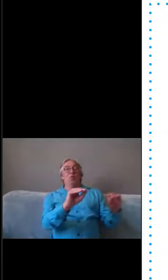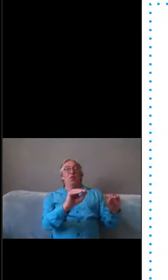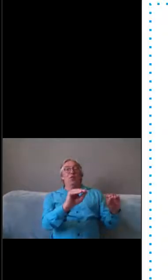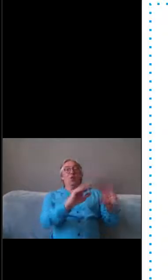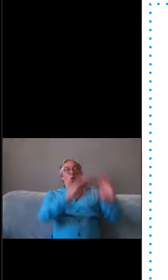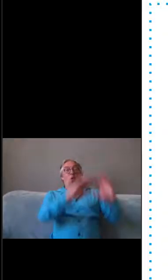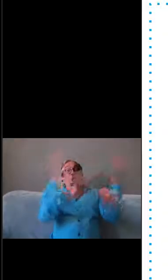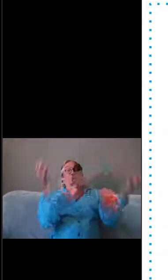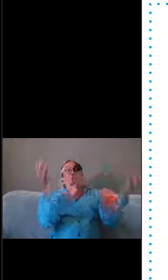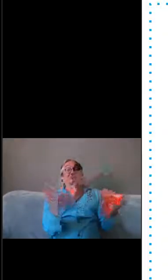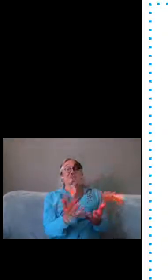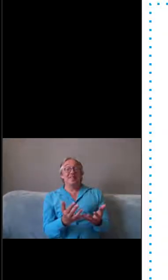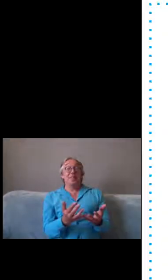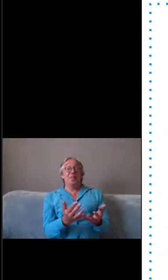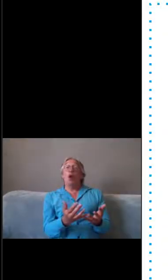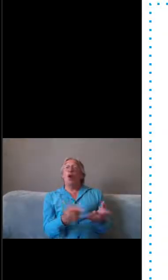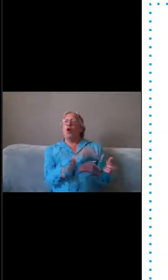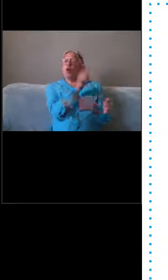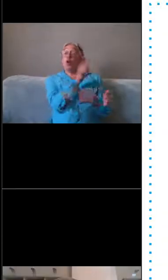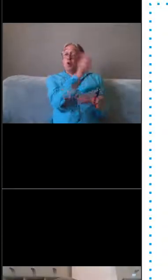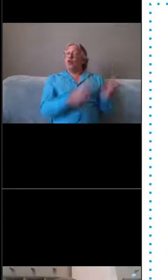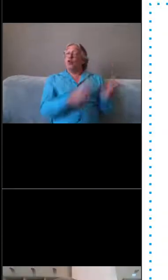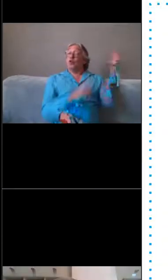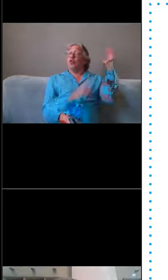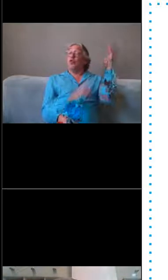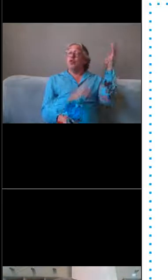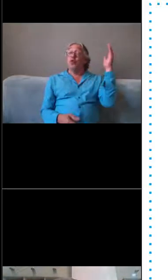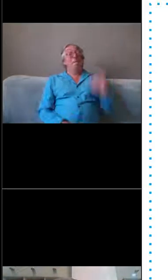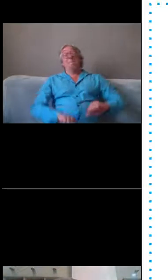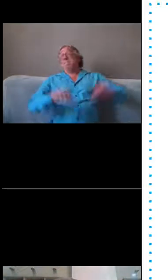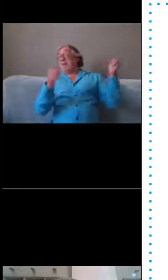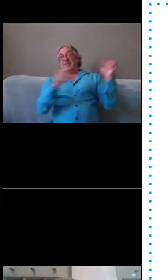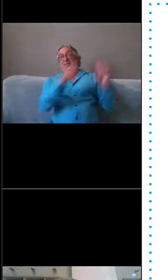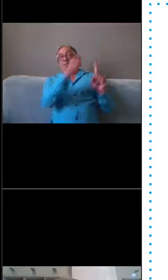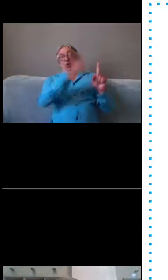research of the EU, so modules, chairs, etc. about the EU.